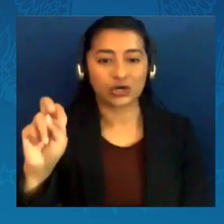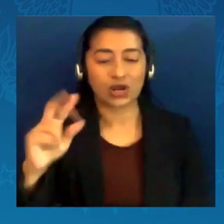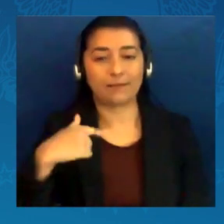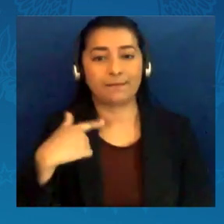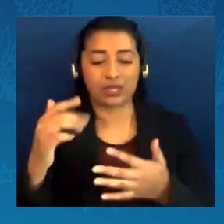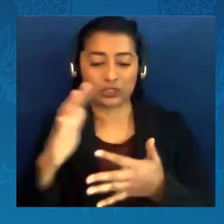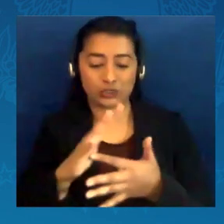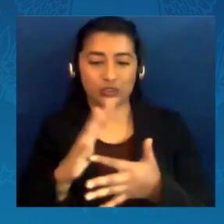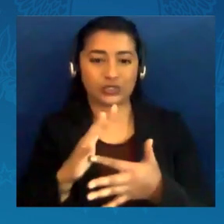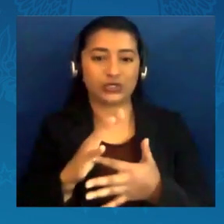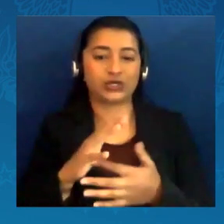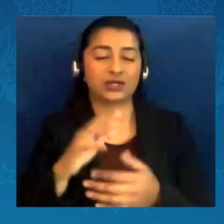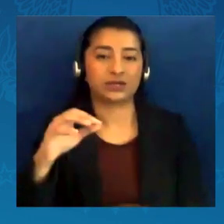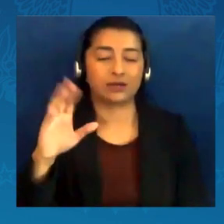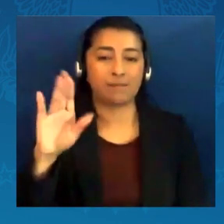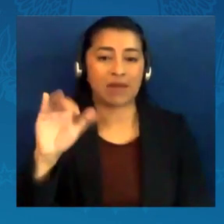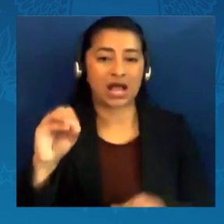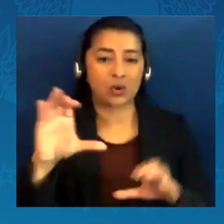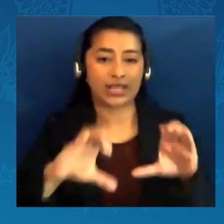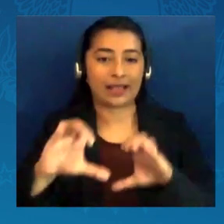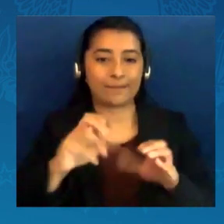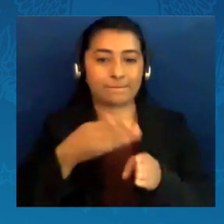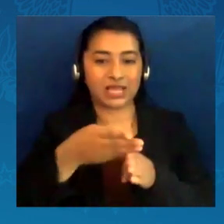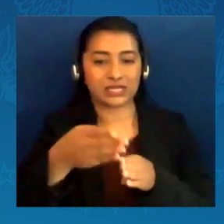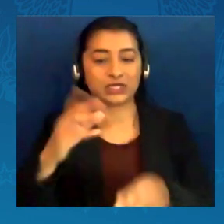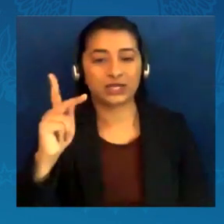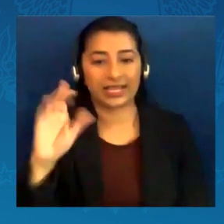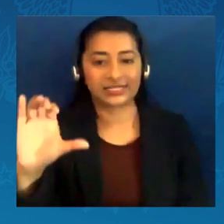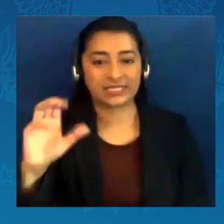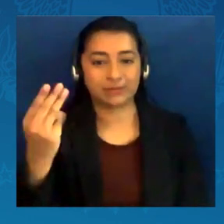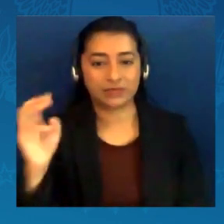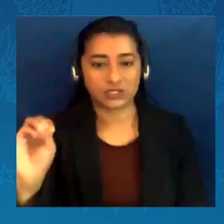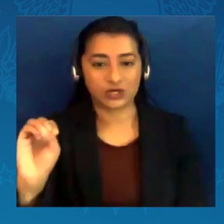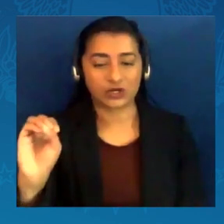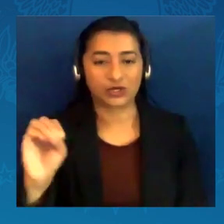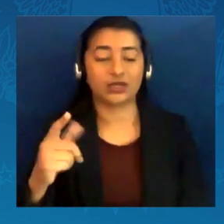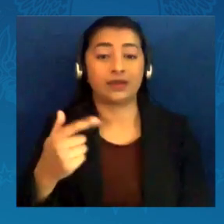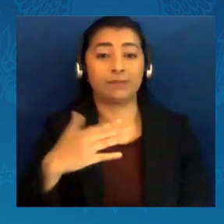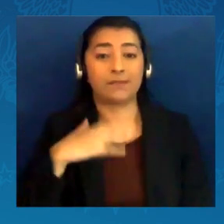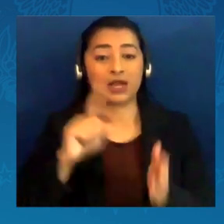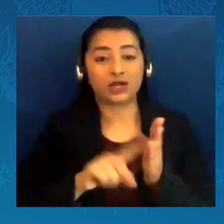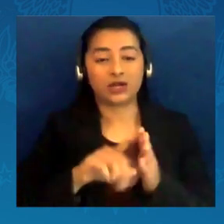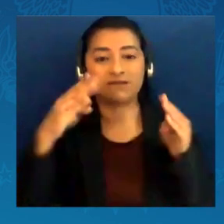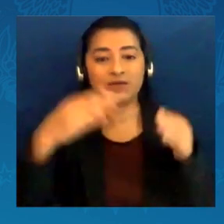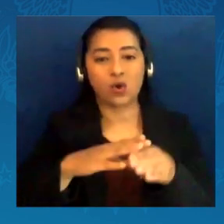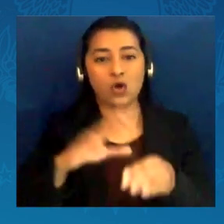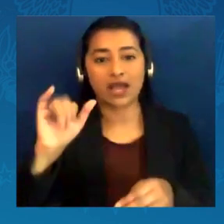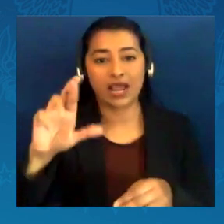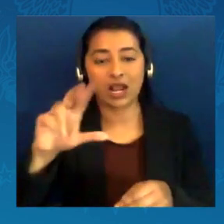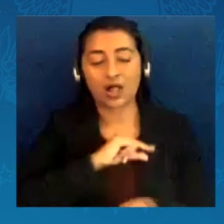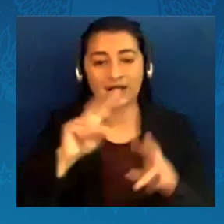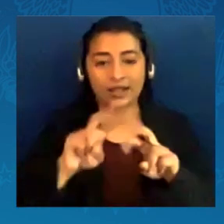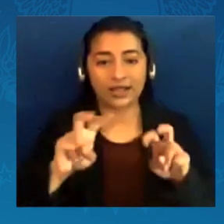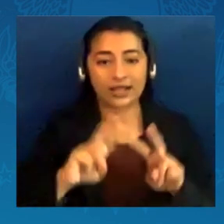And my research focuses on air quality analysis and with the emphasis on ozone and ash